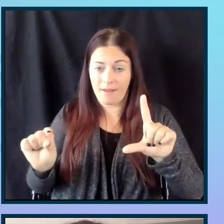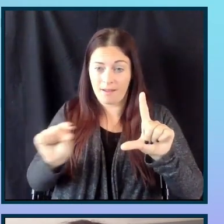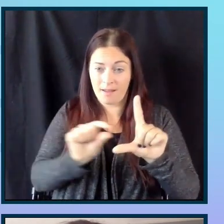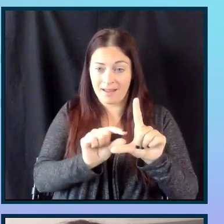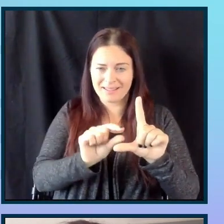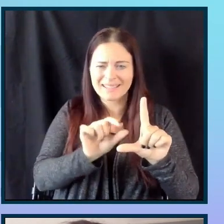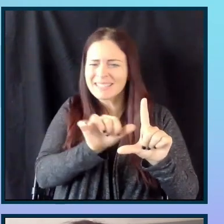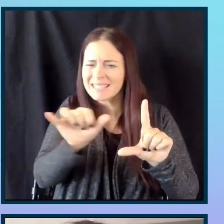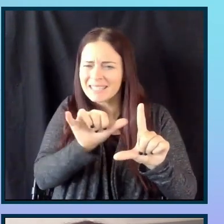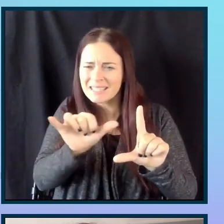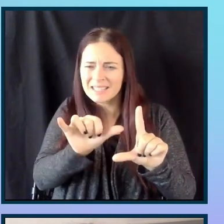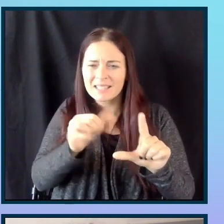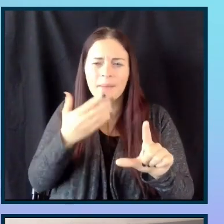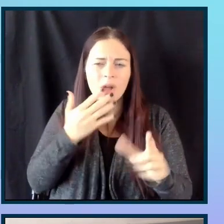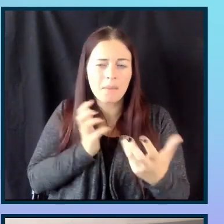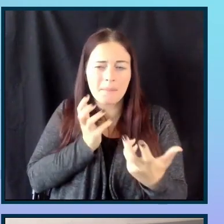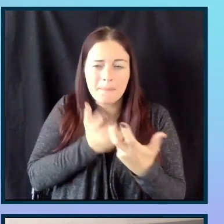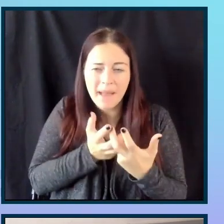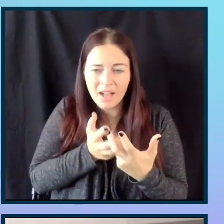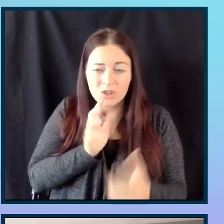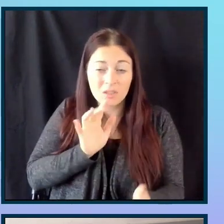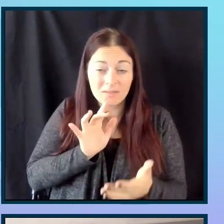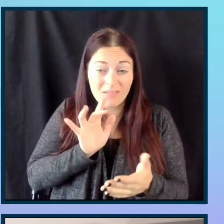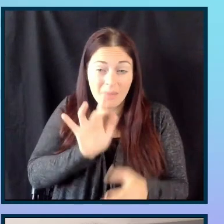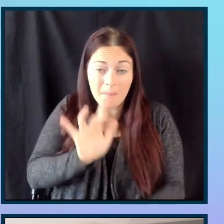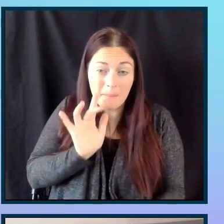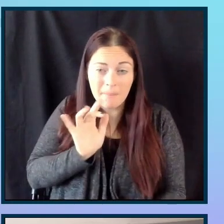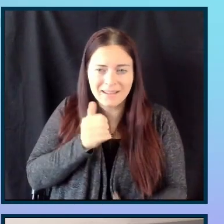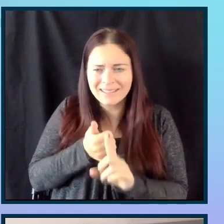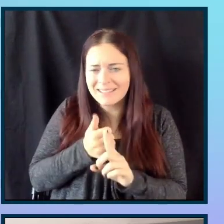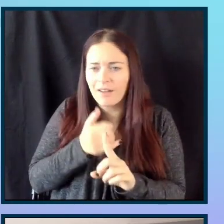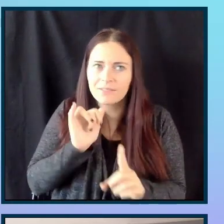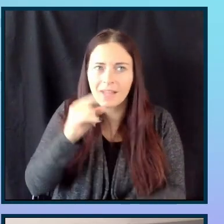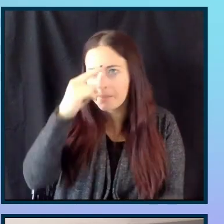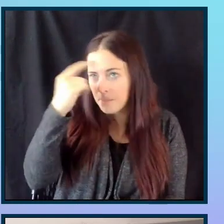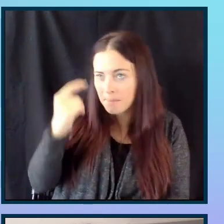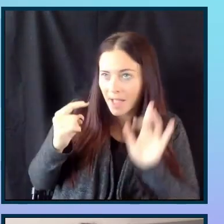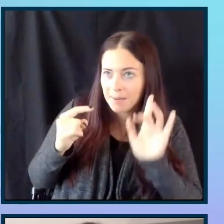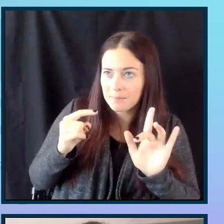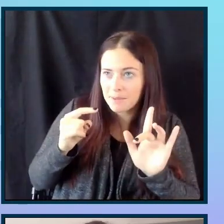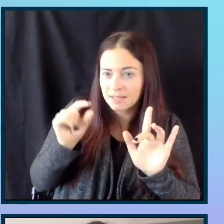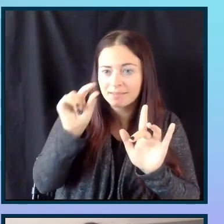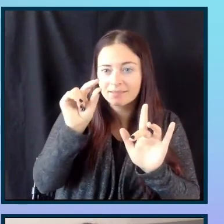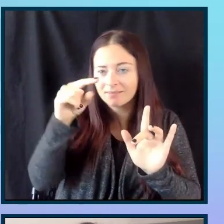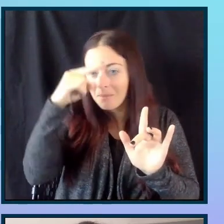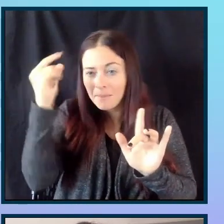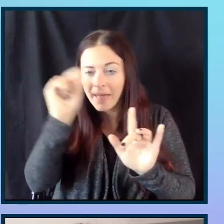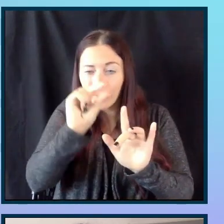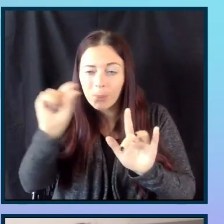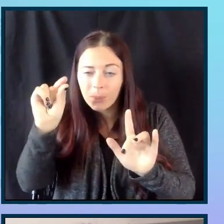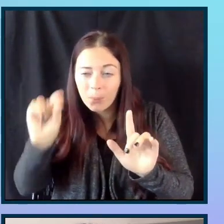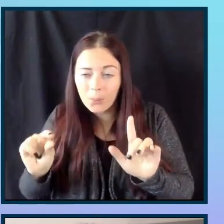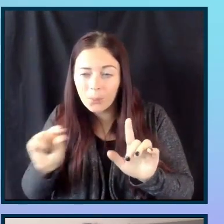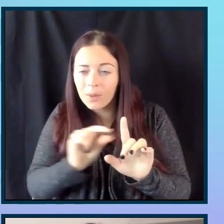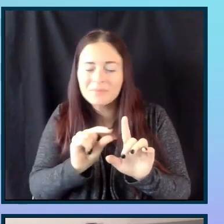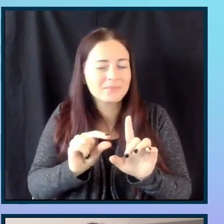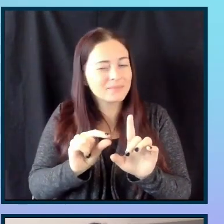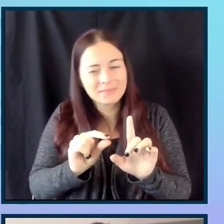you can imagine a black button with a black focus indicator. If that's a one pixel focus indicator